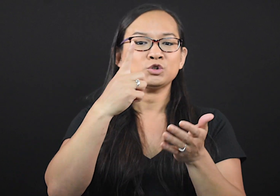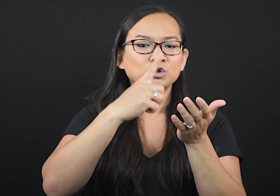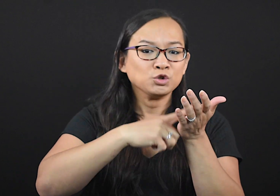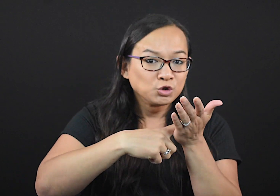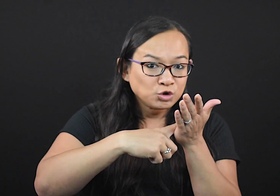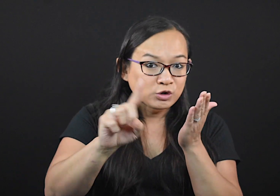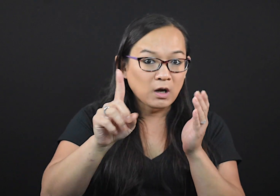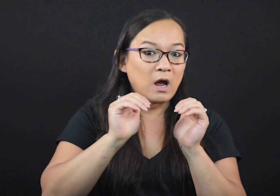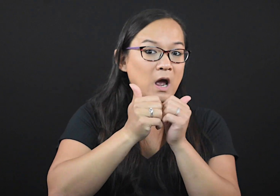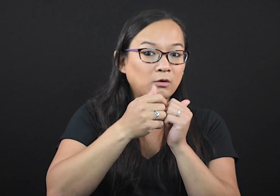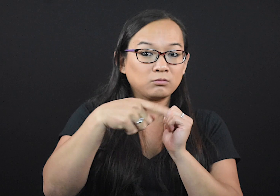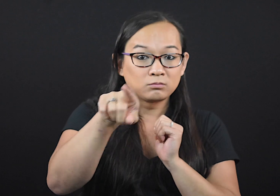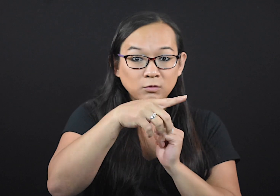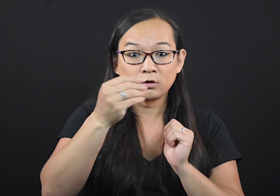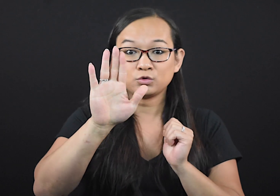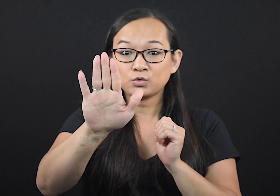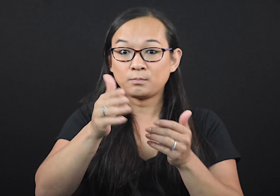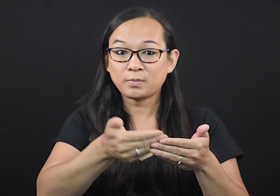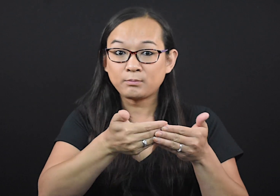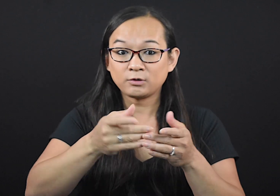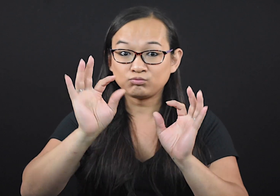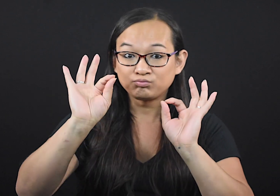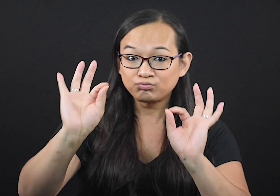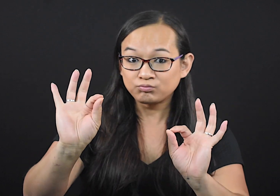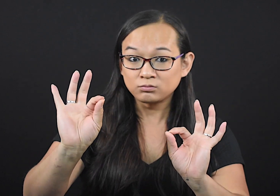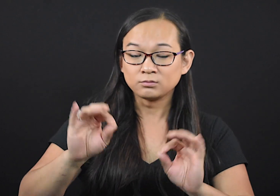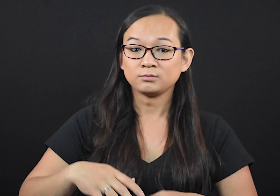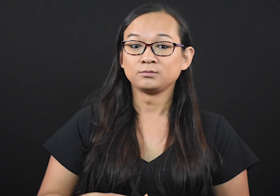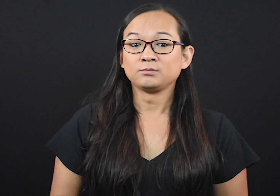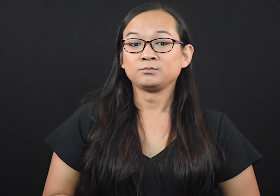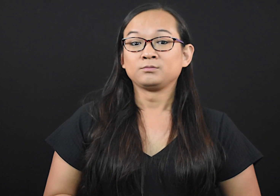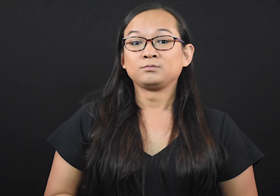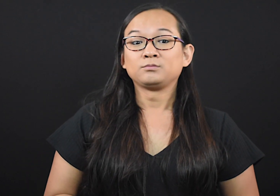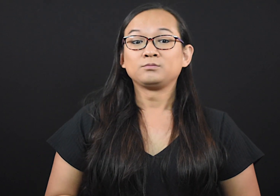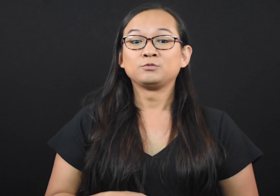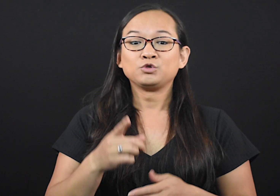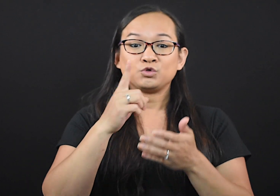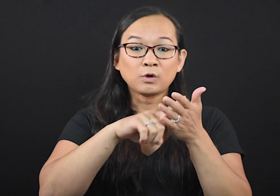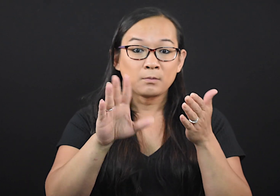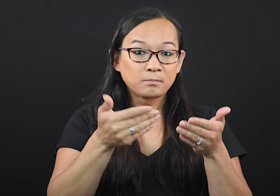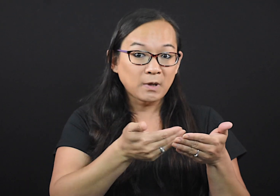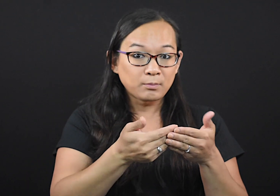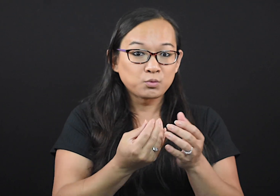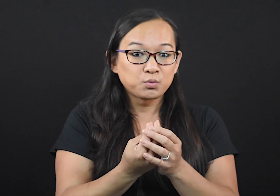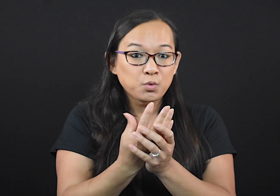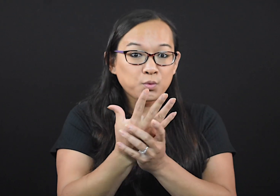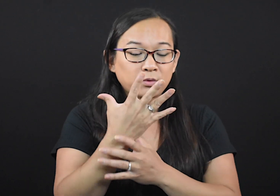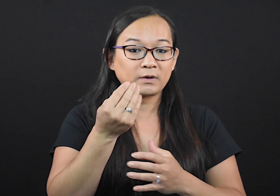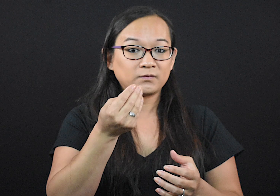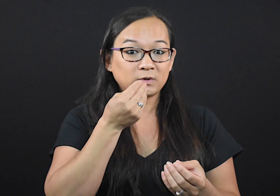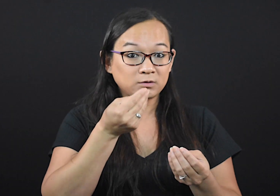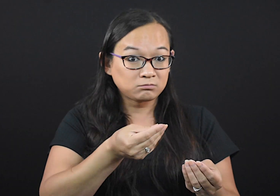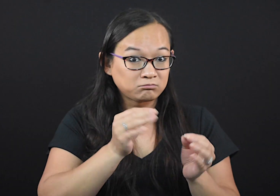● Check how you and your baby are doing overall. ● Check your baby’s growth and feeding.